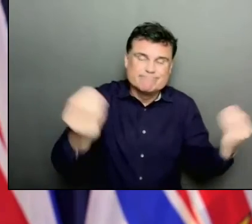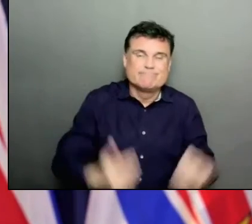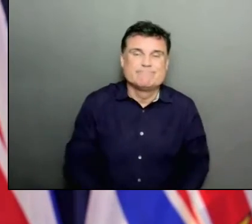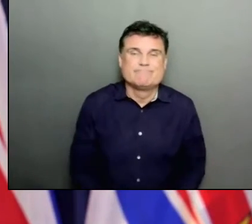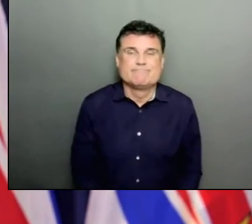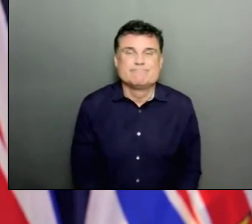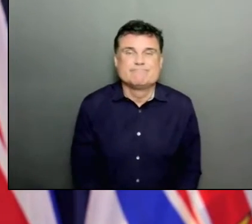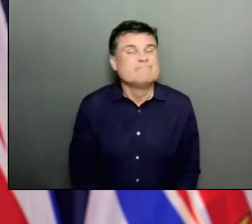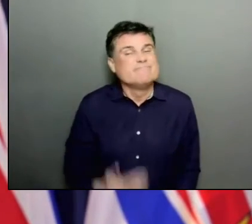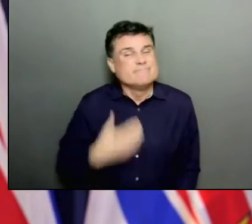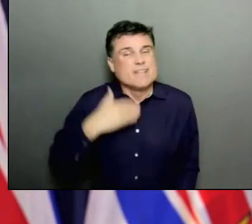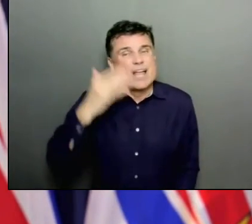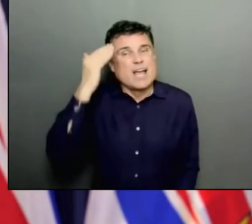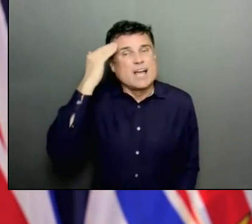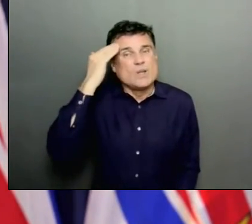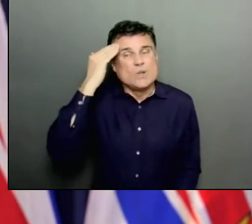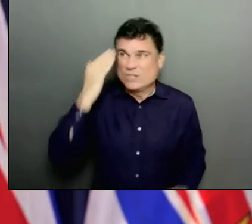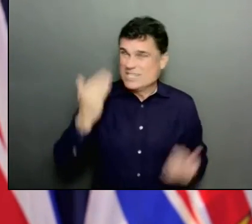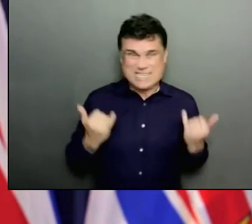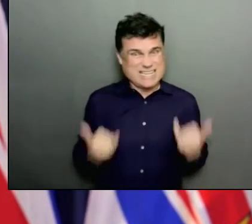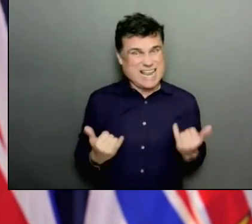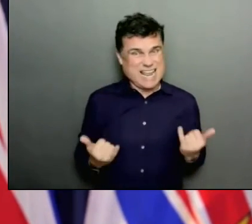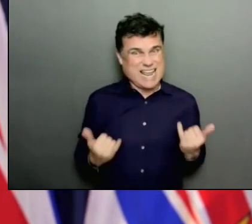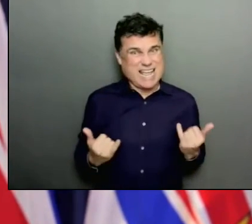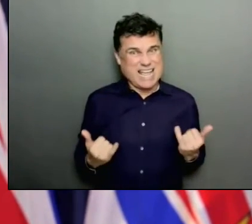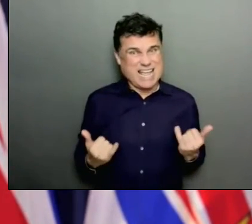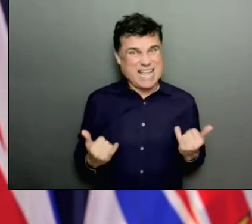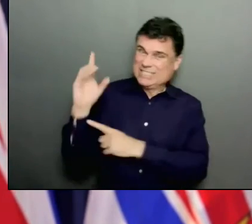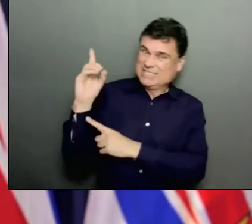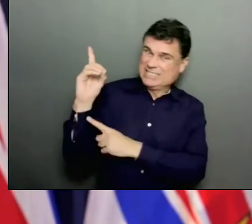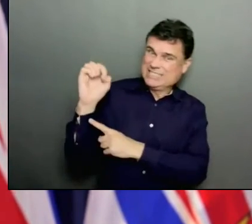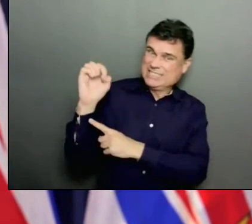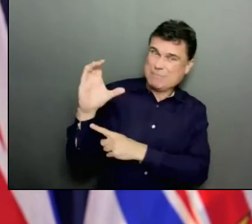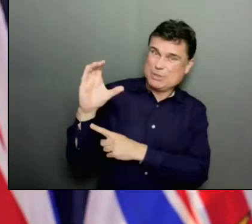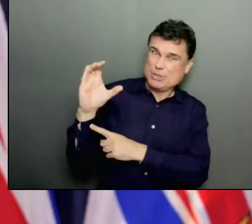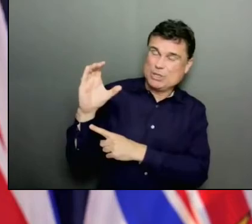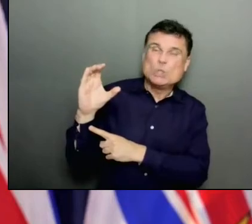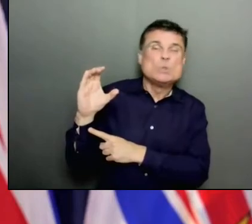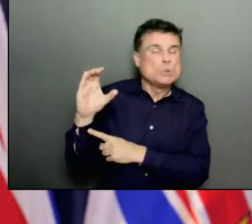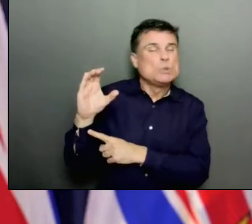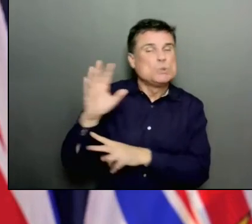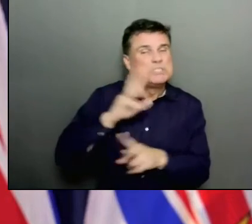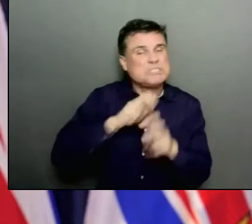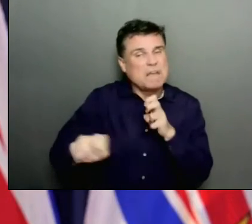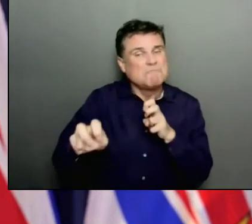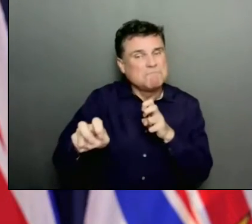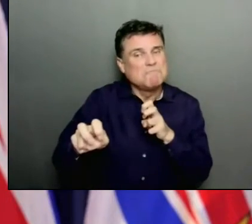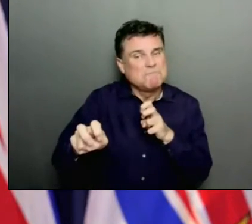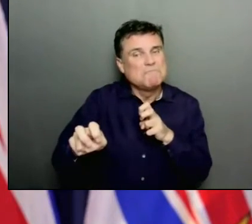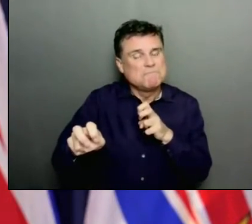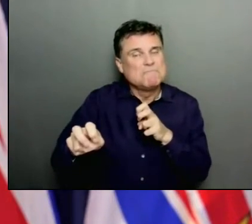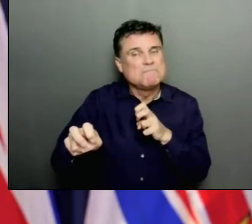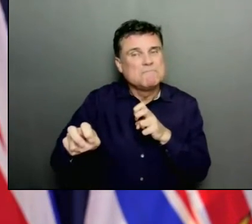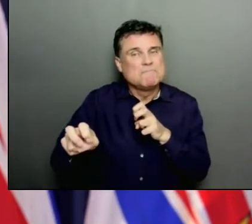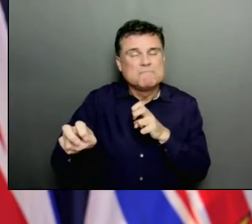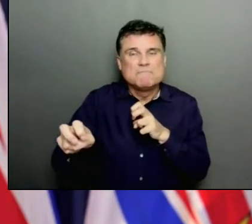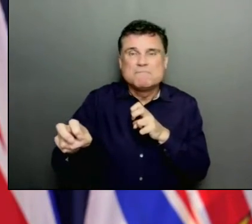And so I want to pass on our condolences, those of the premier, the government, the people of BC, to all those